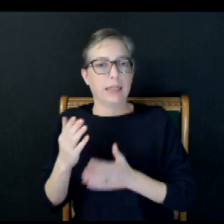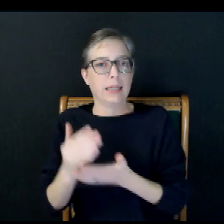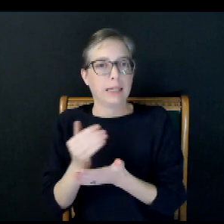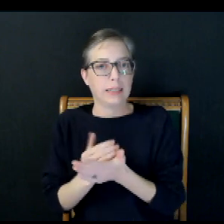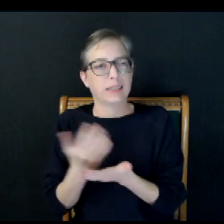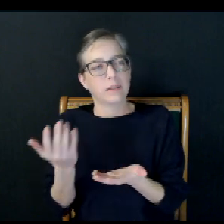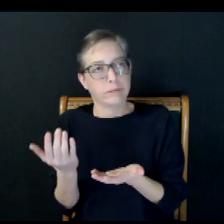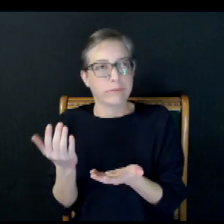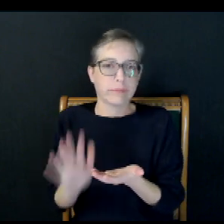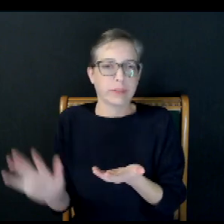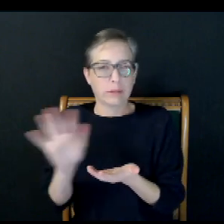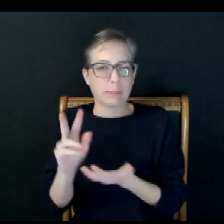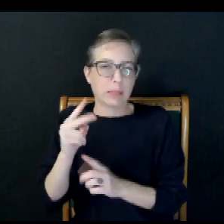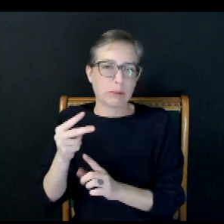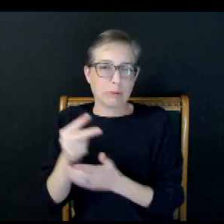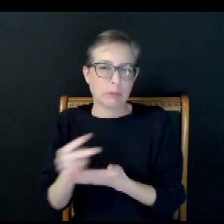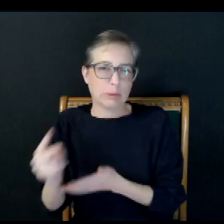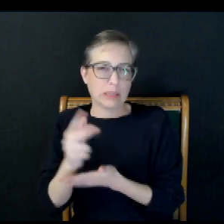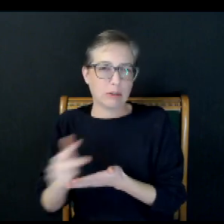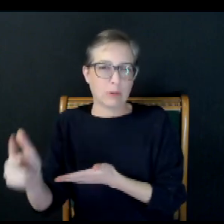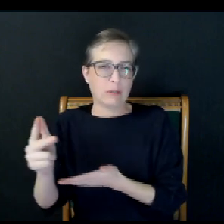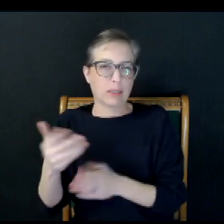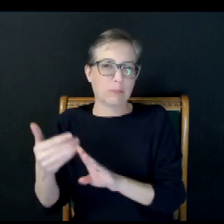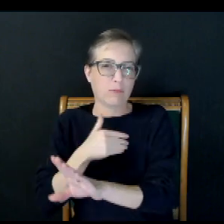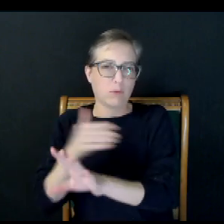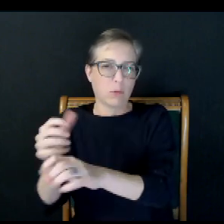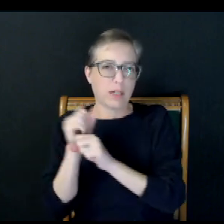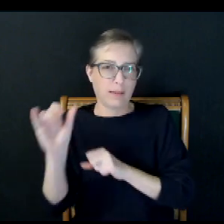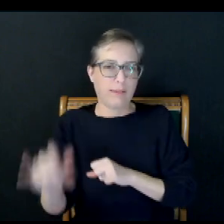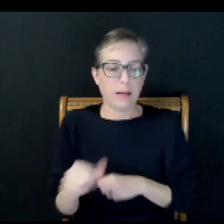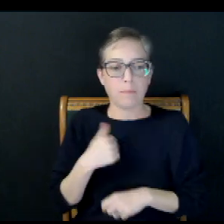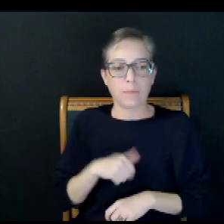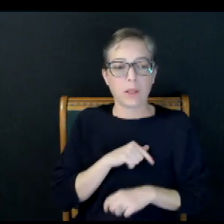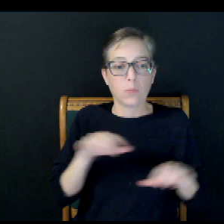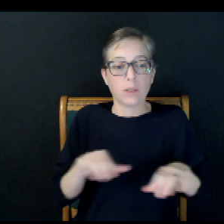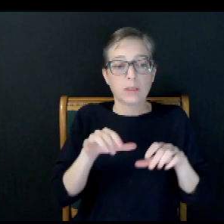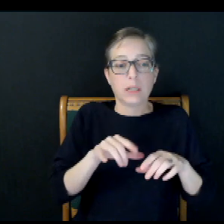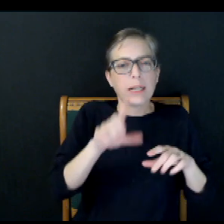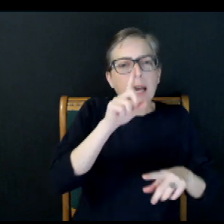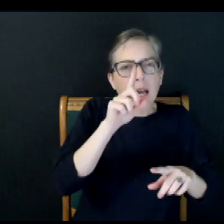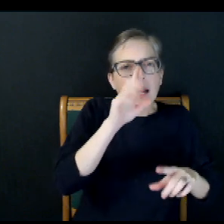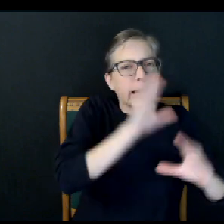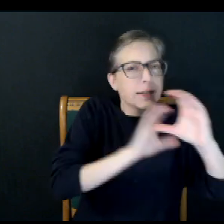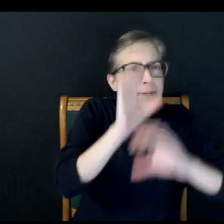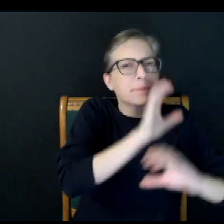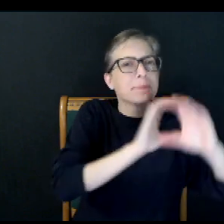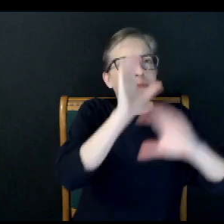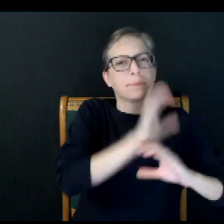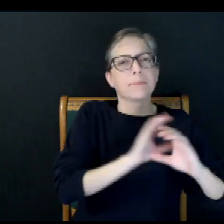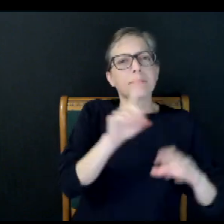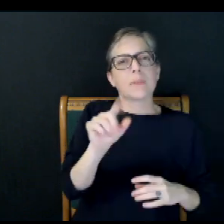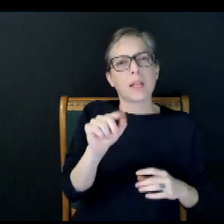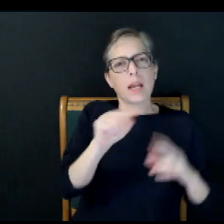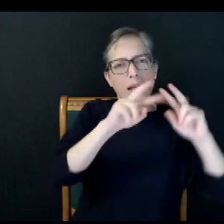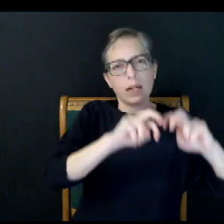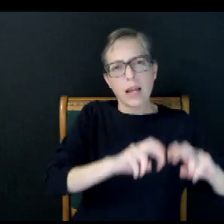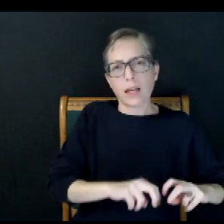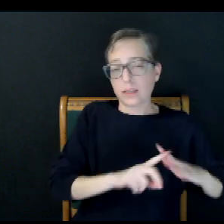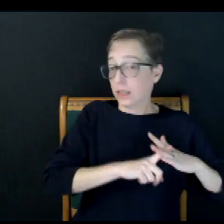We conducted some exploratory data analysis at the beginning just to see what information we were working with and